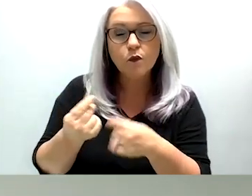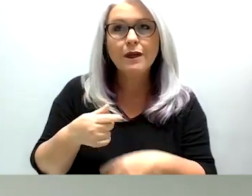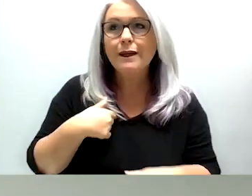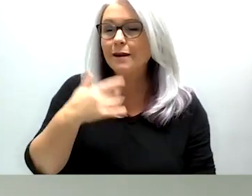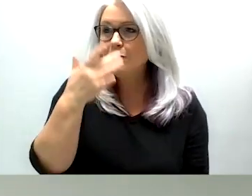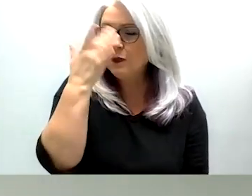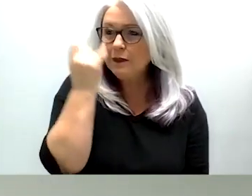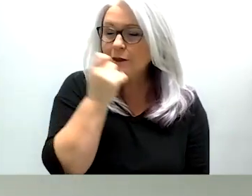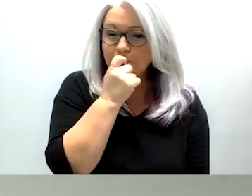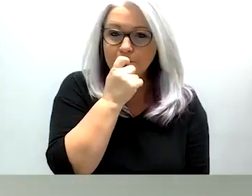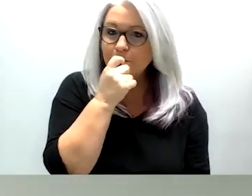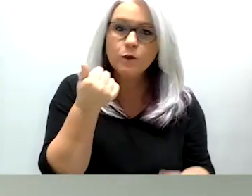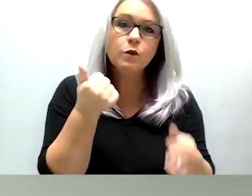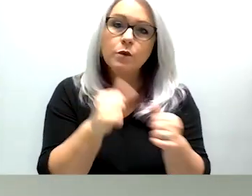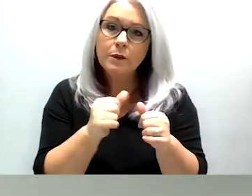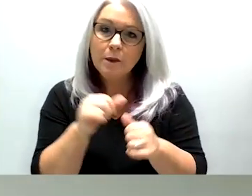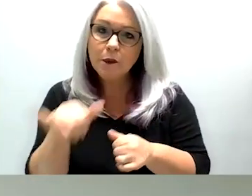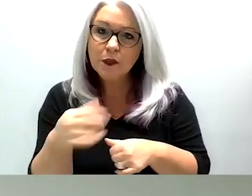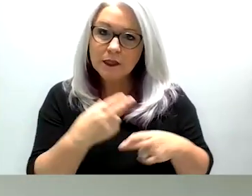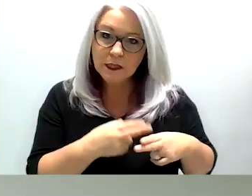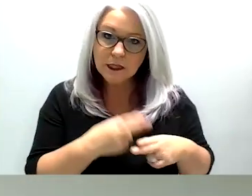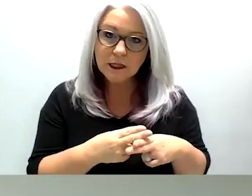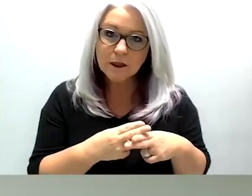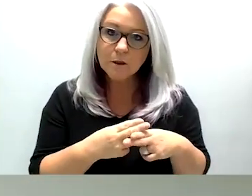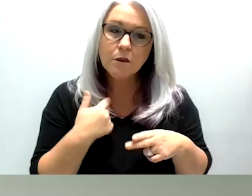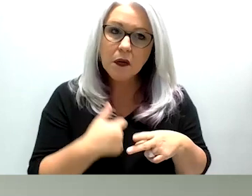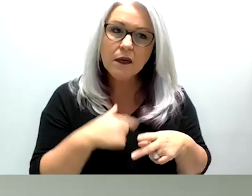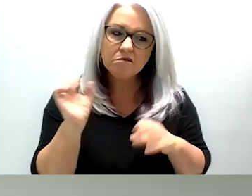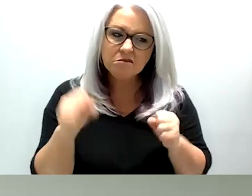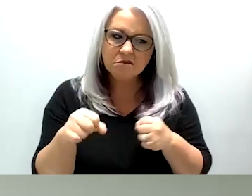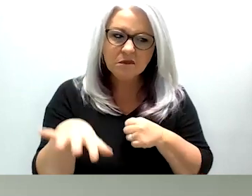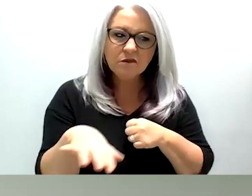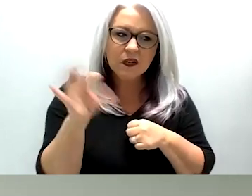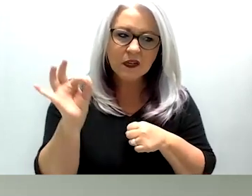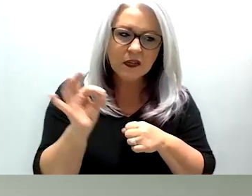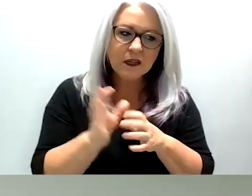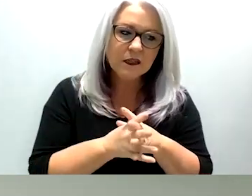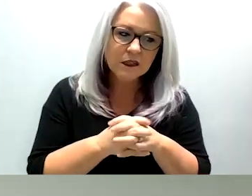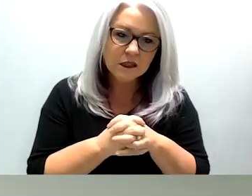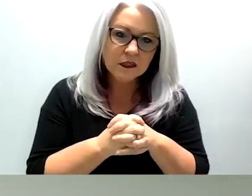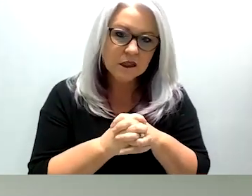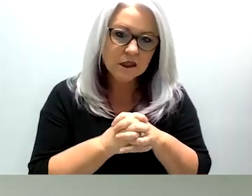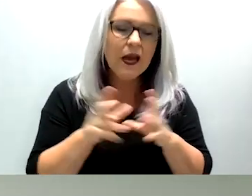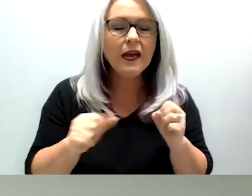them. But I can look that up quickly and put some of that in the chat. But it's really